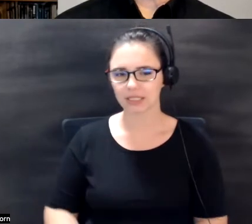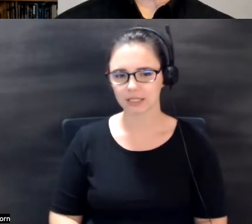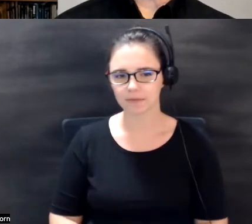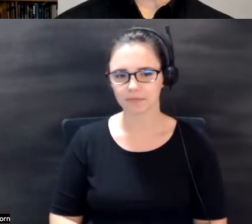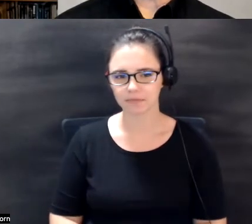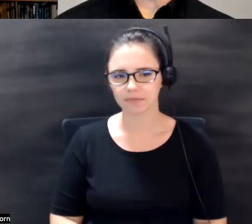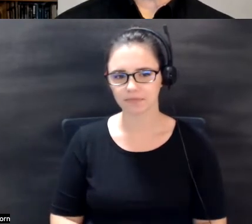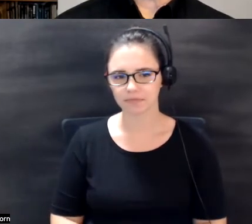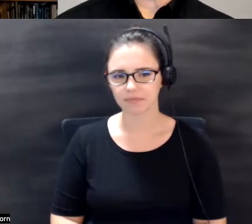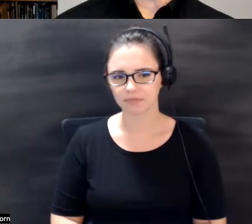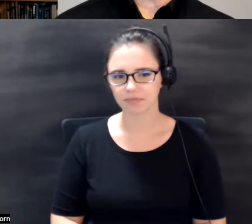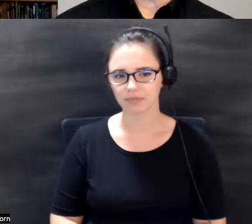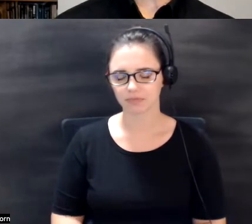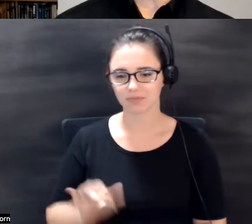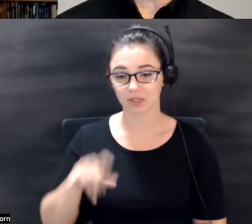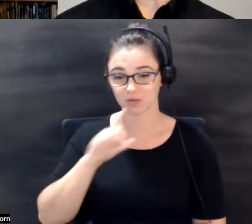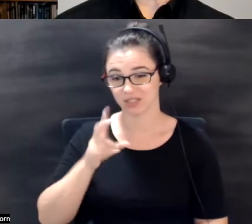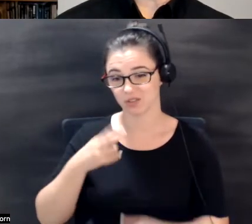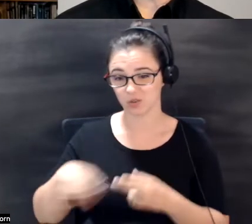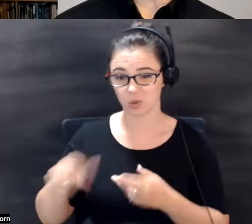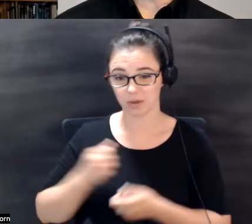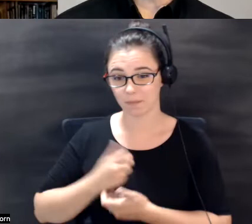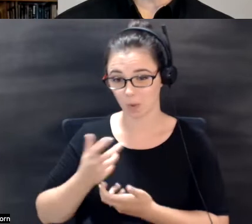you're in that really short poem. I think it also speaks to the idea